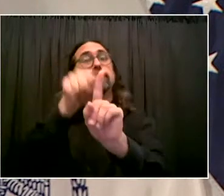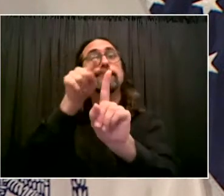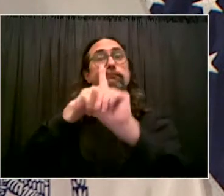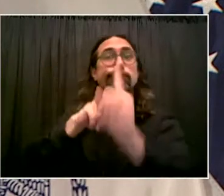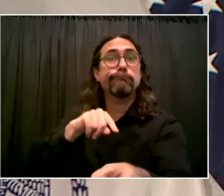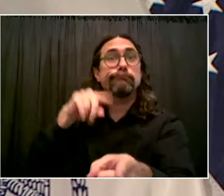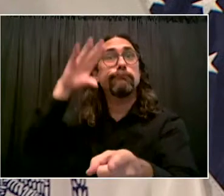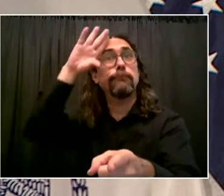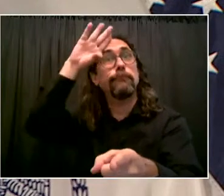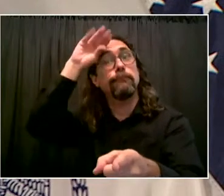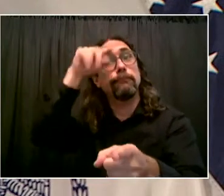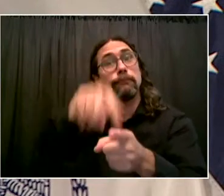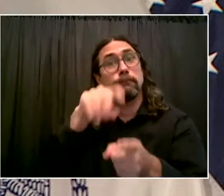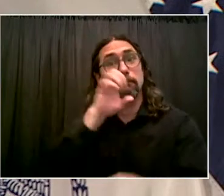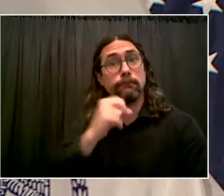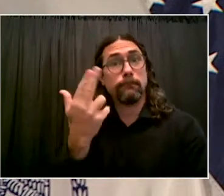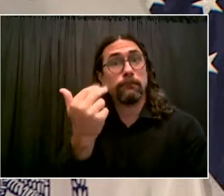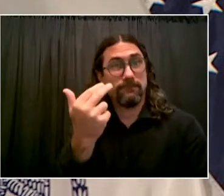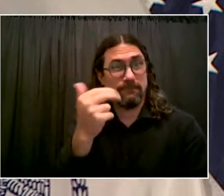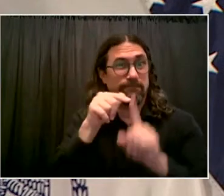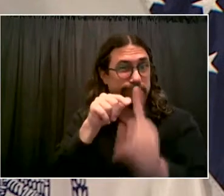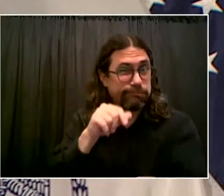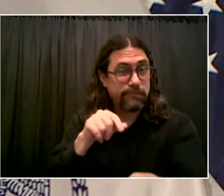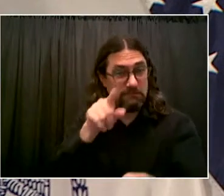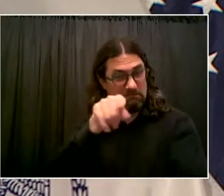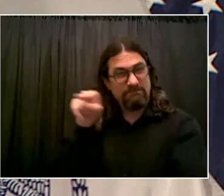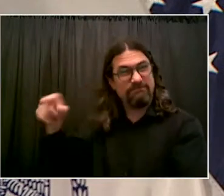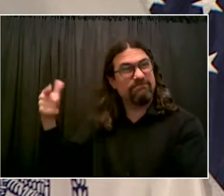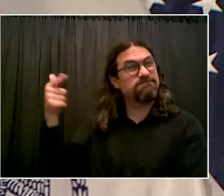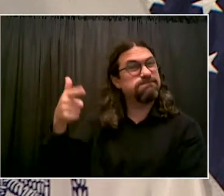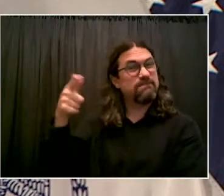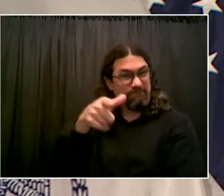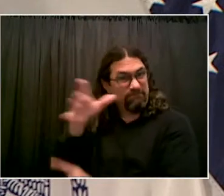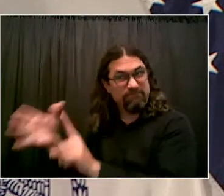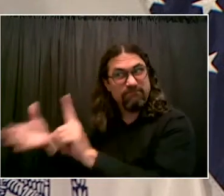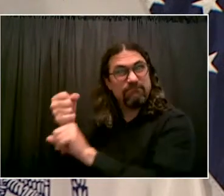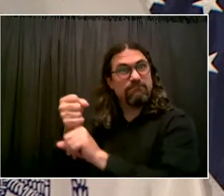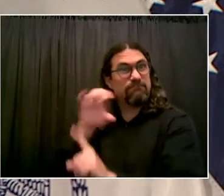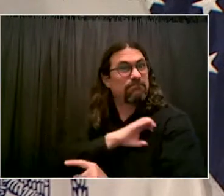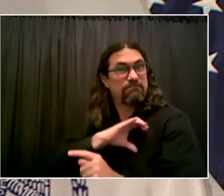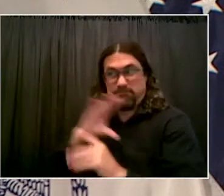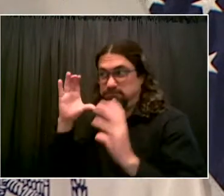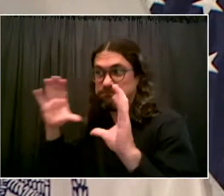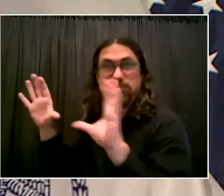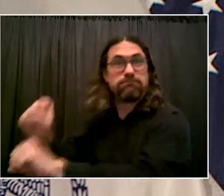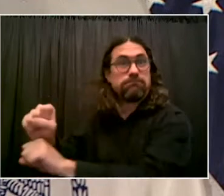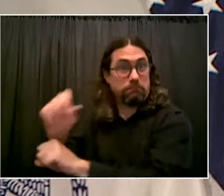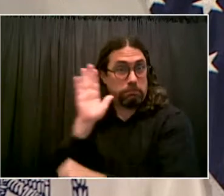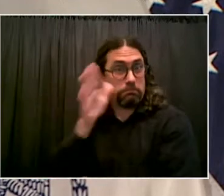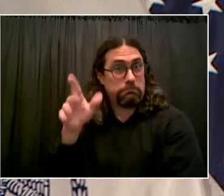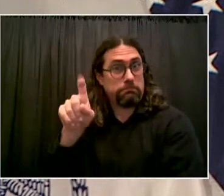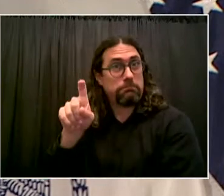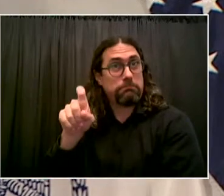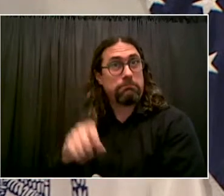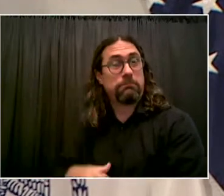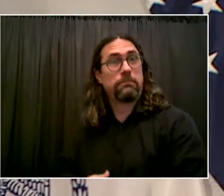ARRESTED? THERE'S NO QUESTION HE WILL BE ARRESTED. DEREK, NYPD, WE